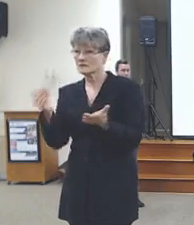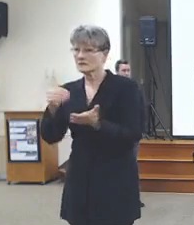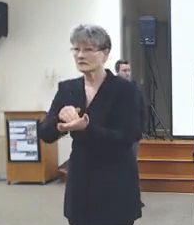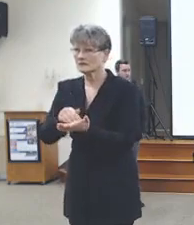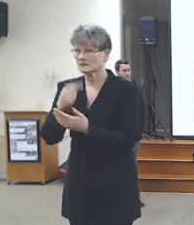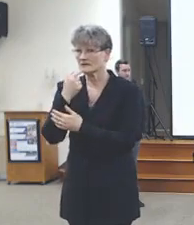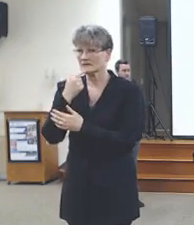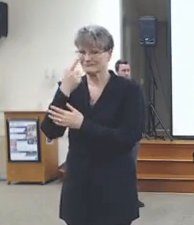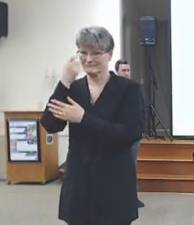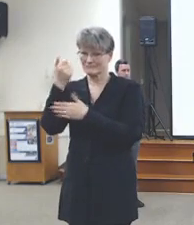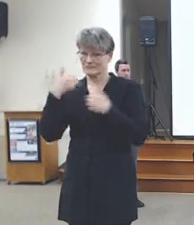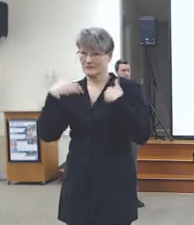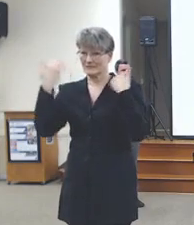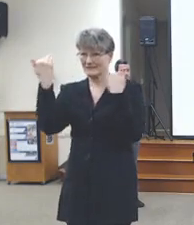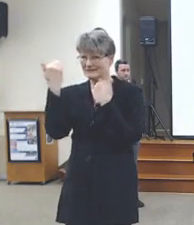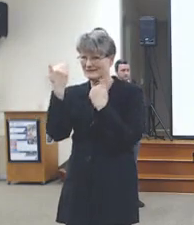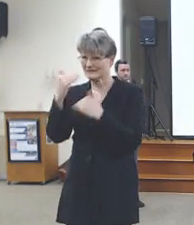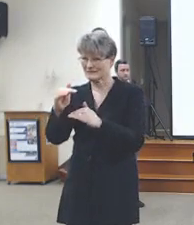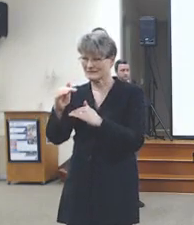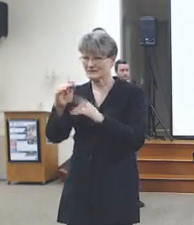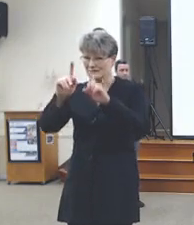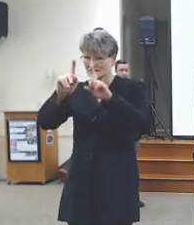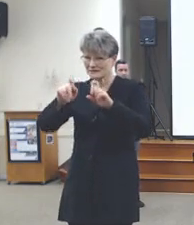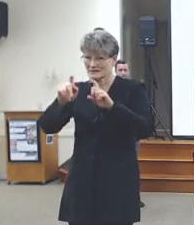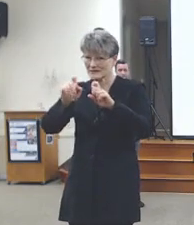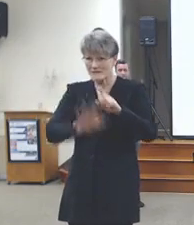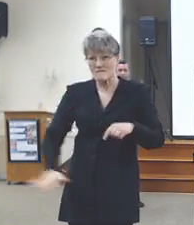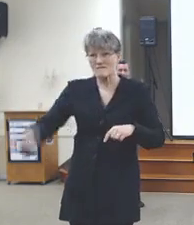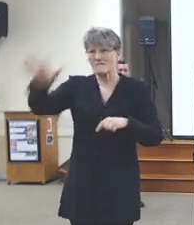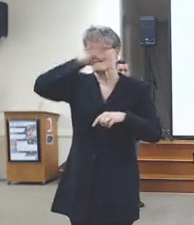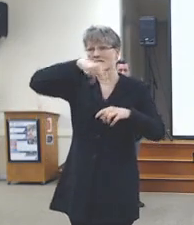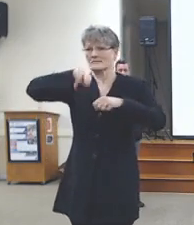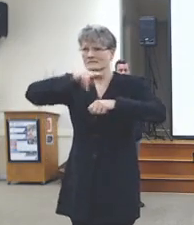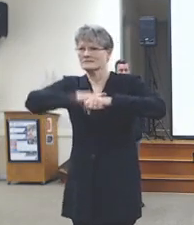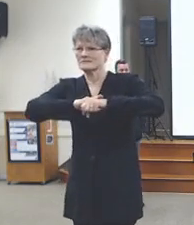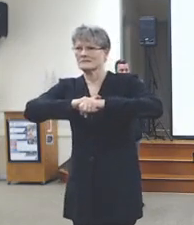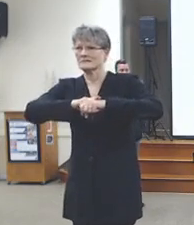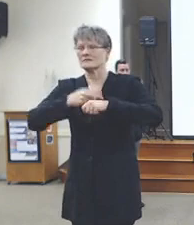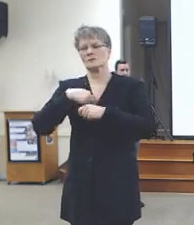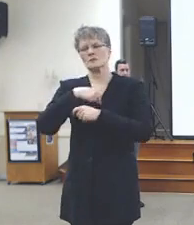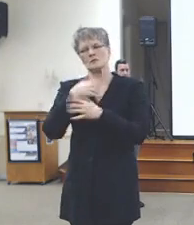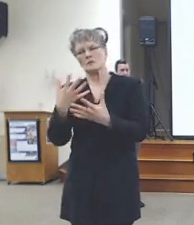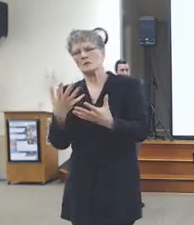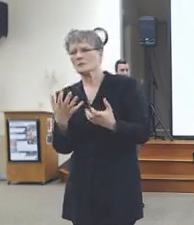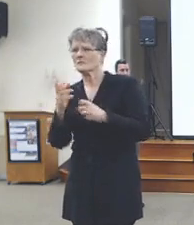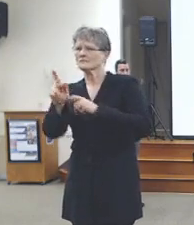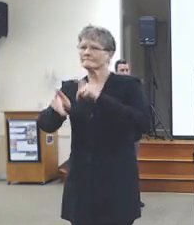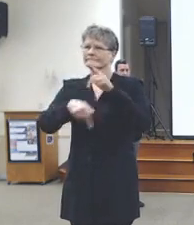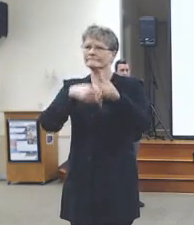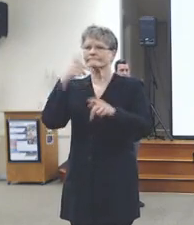is limited testing in our nation, we do want people to assume that the people